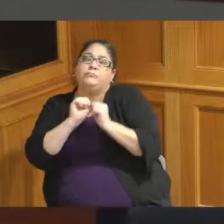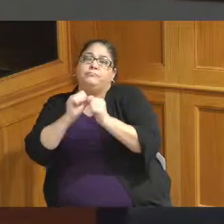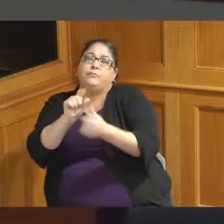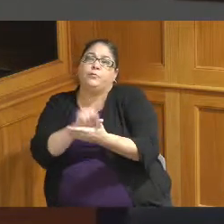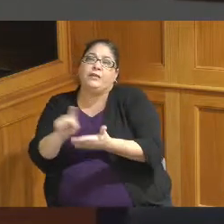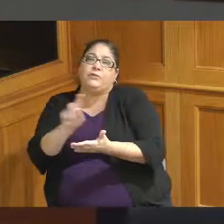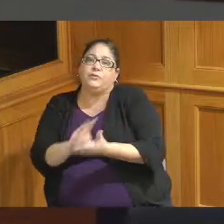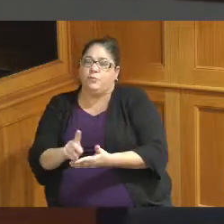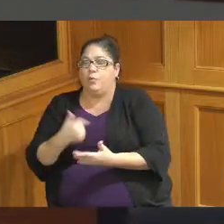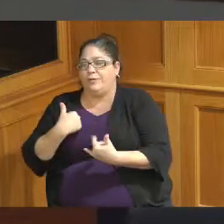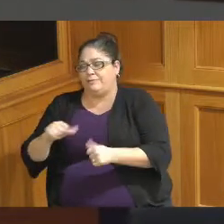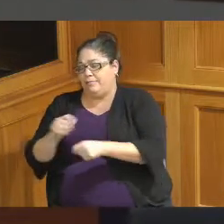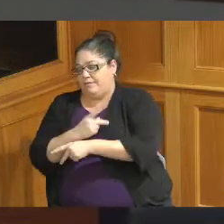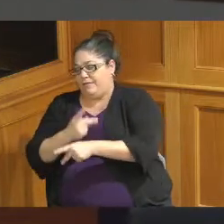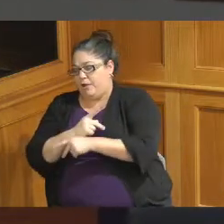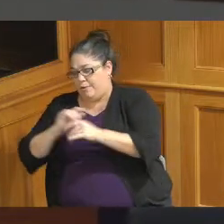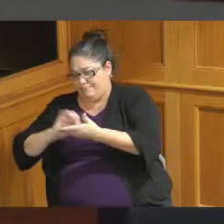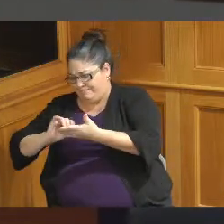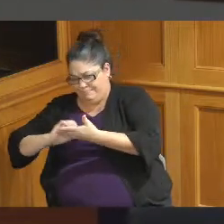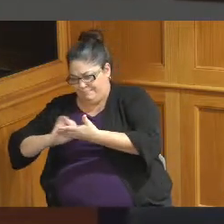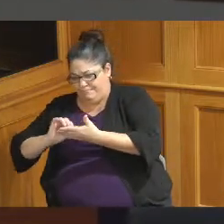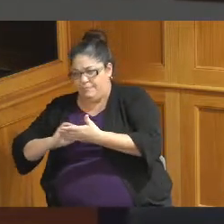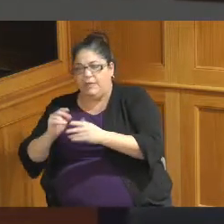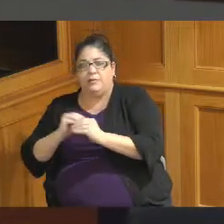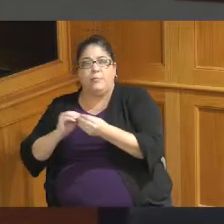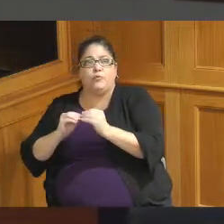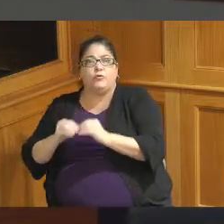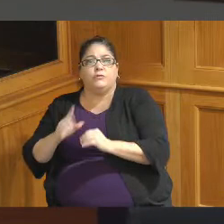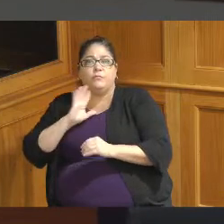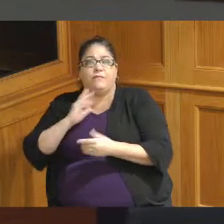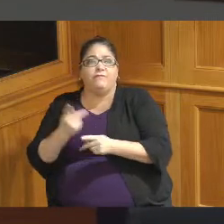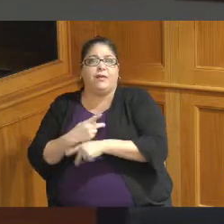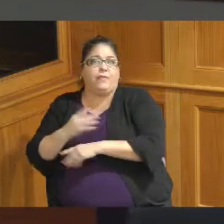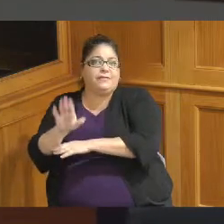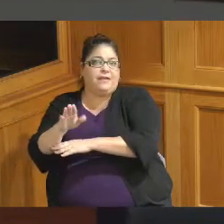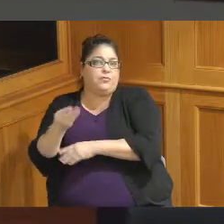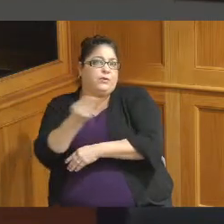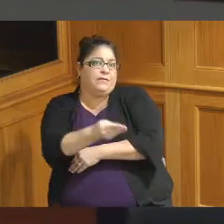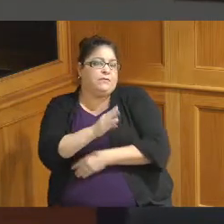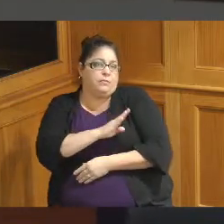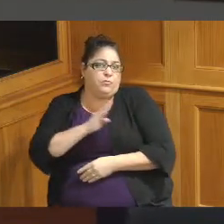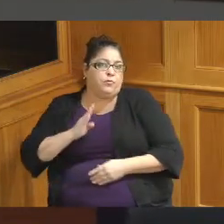number as we speak we'll get that to the Board probably this afternoon just so you have that so